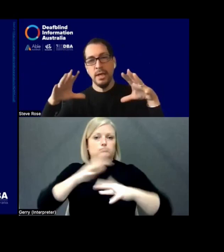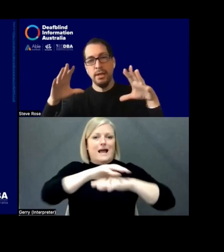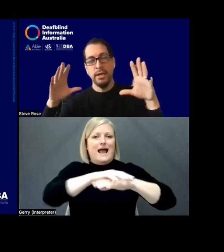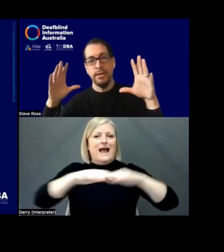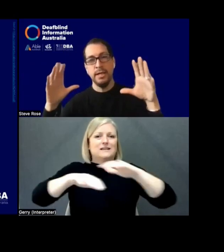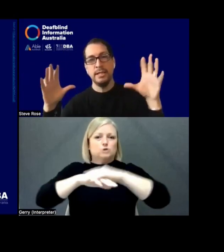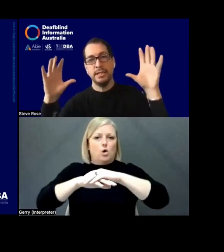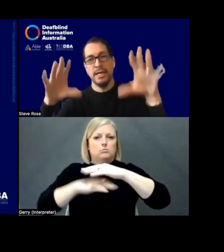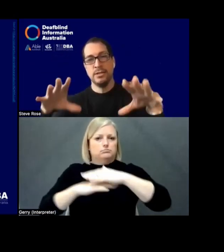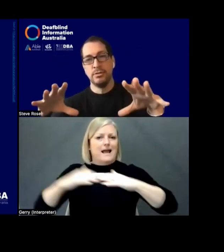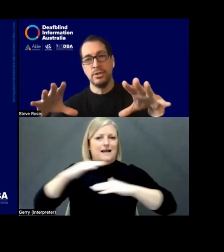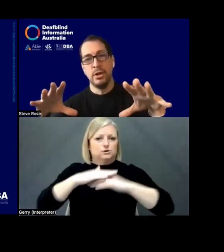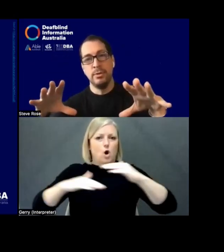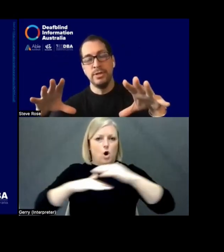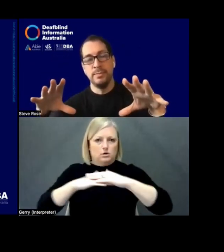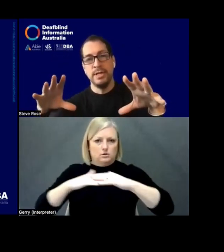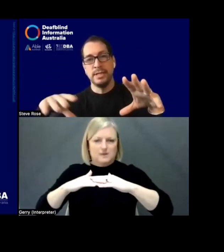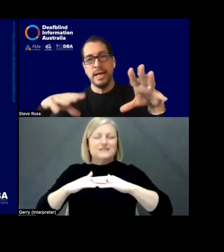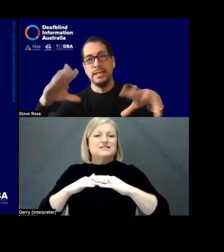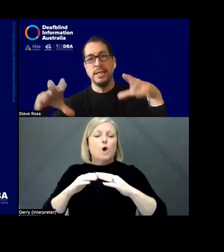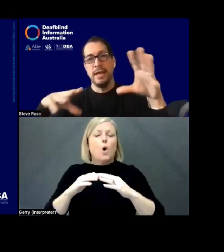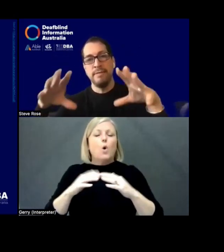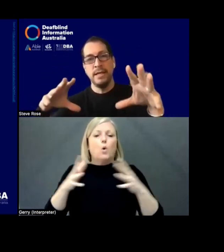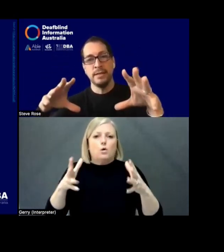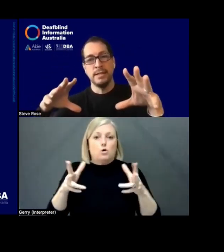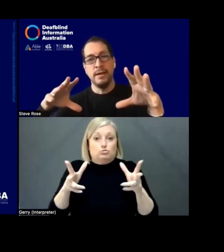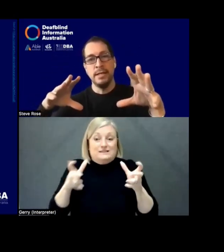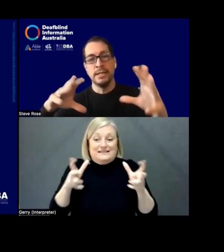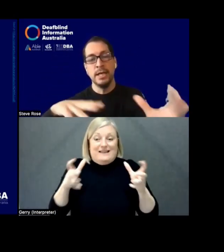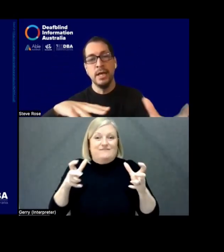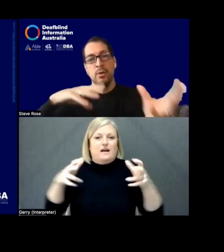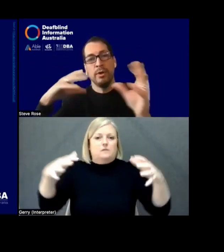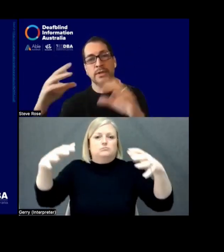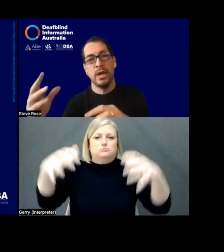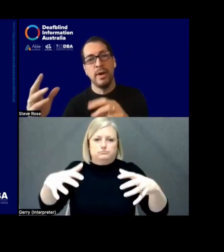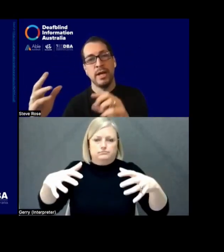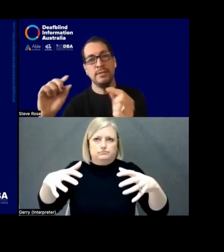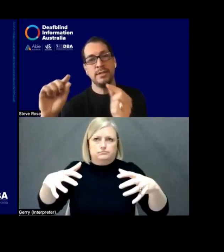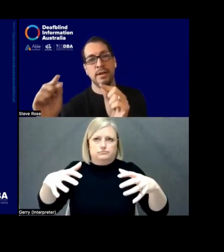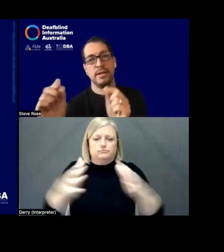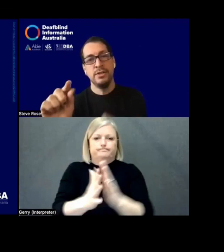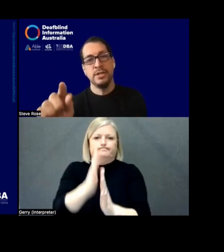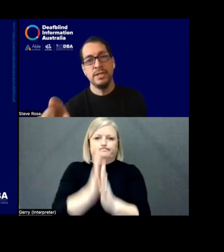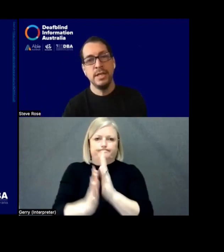the listener's hands are on top of the speaker's hands and they're feeling the signs, whereas co-active signers, you can see in this